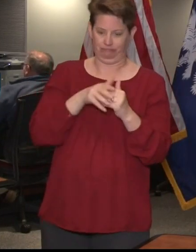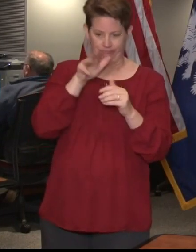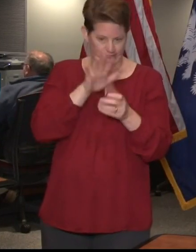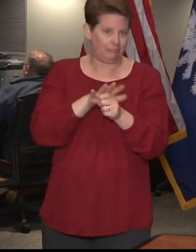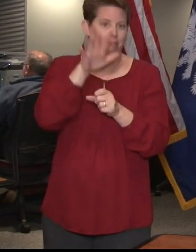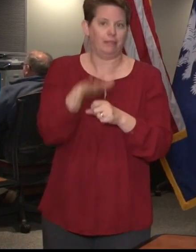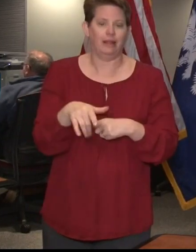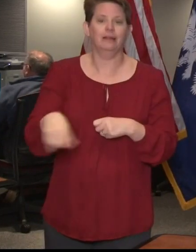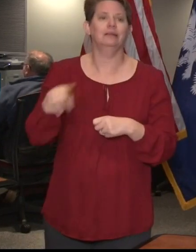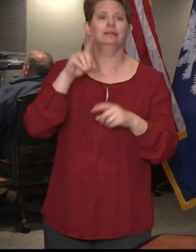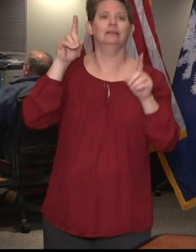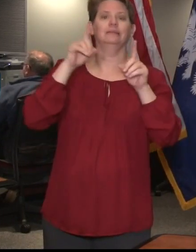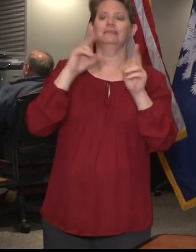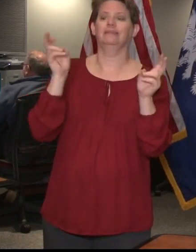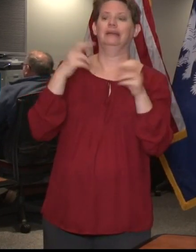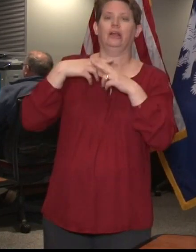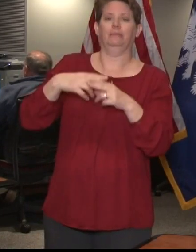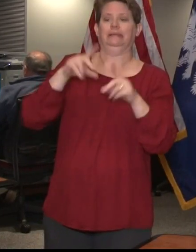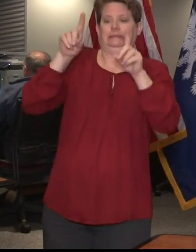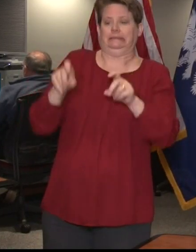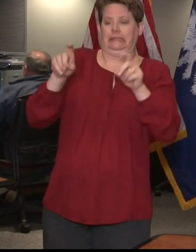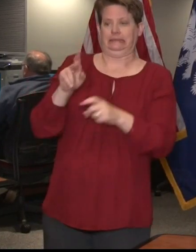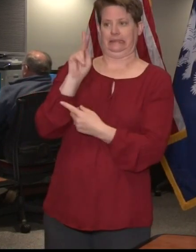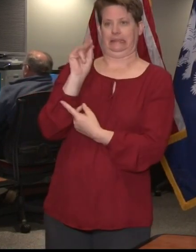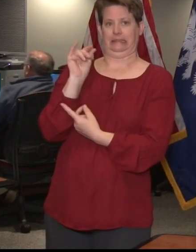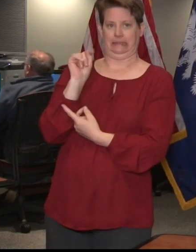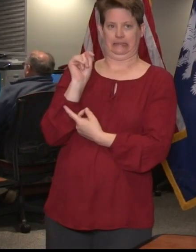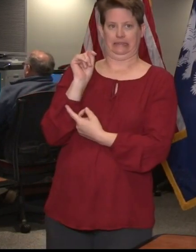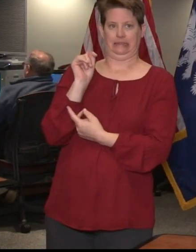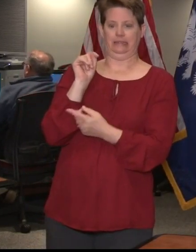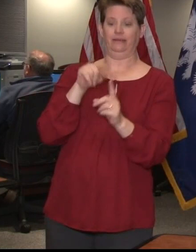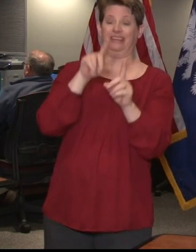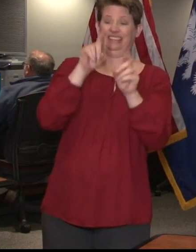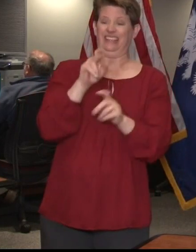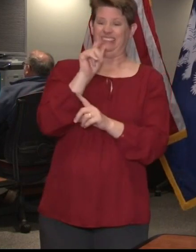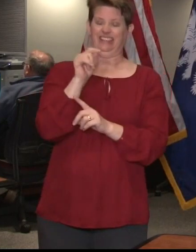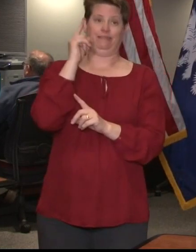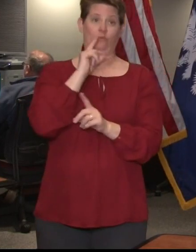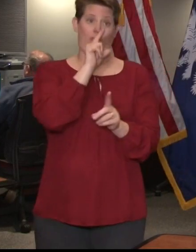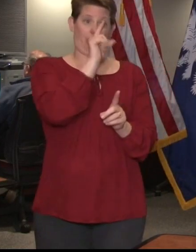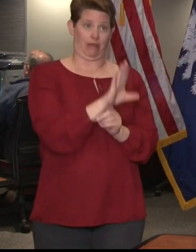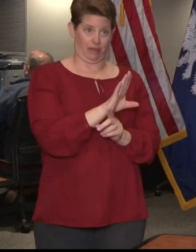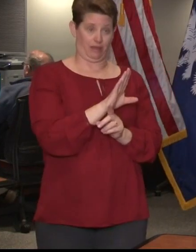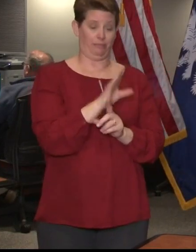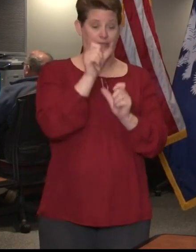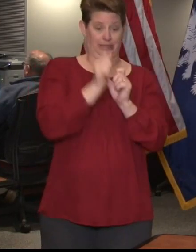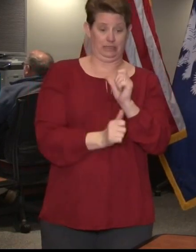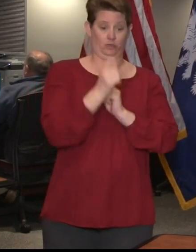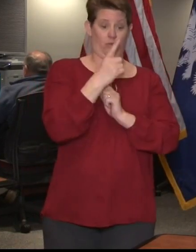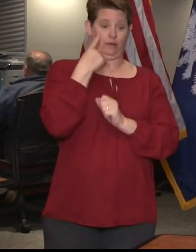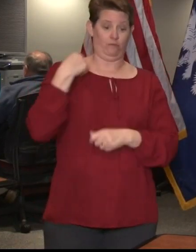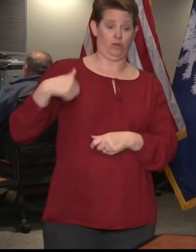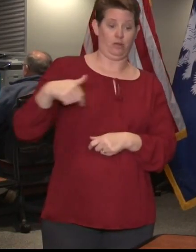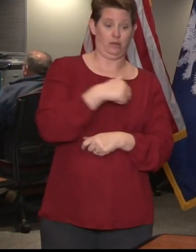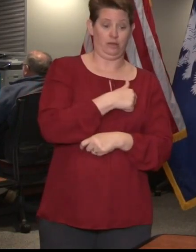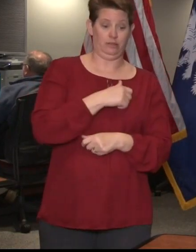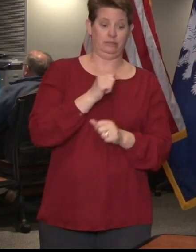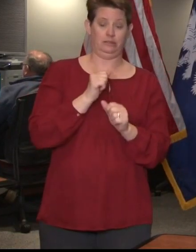AND JUST MAKING AN ASSUMPTION THAT THERE MIGHT BE A FOLLOW UP QUESTION, WE AND JUST MAKING AN ASSUMPTION THAT THERE MIGHT BE A FOLLOW UP QUESTION, WE 4@HAVE AND JUST MAKING AN ASSUMPTION THAT THERE MIGHT BE A FOLLOW UP QUESTION, WE 4@HAVE SUFFICIENT THAT THERE MIGHT BE A FOLLOW UP QUESTION, WE 4@HAVE SUFFICIENT THAT THERE MIGHT BE A FOLLOW UP QUESTION, WE 4@HAVE SUFFICIENT SUPPLIES THAT THERE MIGHT BE A FOLLOW UP QUESTION, WE 4@HAVE SUFFICIENT SUPPLIES FOR THAT THERE MIGHT BE A FOLLOW UP QUESTION, WE 4@HAVE SUFFICIENT SUPPLIES FOR THOSE THAT THERE MIGHT BE A FOLLOW UP QUESTION, WE 4@HAVE SUFFICIENT SUPPLIES FOR THOSE TESTS. QUESTION, WE 4@HAVE SUFFICIENT SUPPLIES FOR THOSE TESTS. QUESTION, WE 4@HAVE SUFFICIENT SUPPLIES FOR THOSE TESTS. PEOPLE QUESTION, WE 4@HAVE SUFFICIENT SUPPLIES FOR THOSE TESTS. PEOPLE REFER QUESTION, WE 4@HAVE SUFFICIENT SUPPLIES FOR THOSE TESTS. PEOPLE REFER TO4@ QUESTION, WE 4@HAVE SUFFICIENT SUPPLIES FOR THOSE TESTS. PEOPLE REFER TO4@ THEM QUESTION, WE 4@HAVE SUFFICIENT SUPPLIES FOR THOSE TESTS. PEOPLE REFER TO4@ THEM AS QUESTION, WE 4@HAVE SUFFICIENT SUPPLIES FOR THOSE TESTS. PEOPLE REFER TO4@ THEM AS TEST QUESTION, WE 4@HAVE SUFFICIENT SUPPLIES FOR THOSE TESTS. PEOPLE REFER TO4@ THEM AS TEST @ SUPPLIES FOR THOSE TESTS. PEOPLE REFER TO4@ THEM AS TEST @ SUPPLIES FOR THOSE TESTS. PEOPLE REFER TO4@ THEM AS TEST @ KITS. PEOPLE REFER TO4@ THEM AS TEST @ KITS. PEOPLE REFER TO4@ THEM AS TEST @ KITS. TEST PEOPLE REFER TO4@ THEM AS TEST @ KITS. TEST KITS PEOPLE REFER TO4@ THEM AS TEST @ KITS. TEST KITS ARE PEOPLE REFER TO4@ THEM AS TEST @ KITS. TEST KITS ARE FOR PEOPLE REFER TO4@ THEM AS TEST @ KITS. TEST KITS ARE FOR THE PEOPLE REFER TO4@ THEM AS TEST @ KITS. TEST KITS ARE FOR THE LABS PEOPLE REFER TO4@ THEM AS TEST @ KITS. TEST KITS ARE FOR THE LABS AND